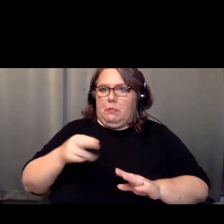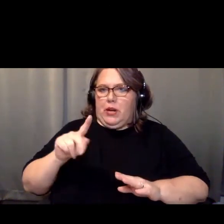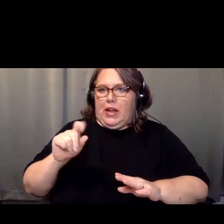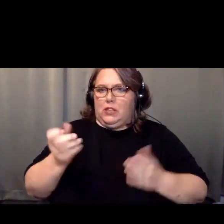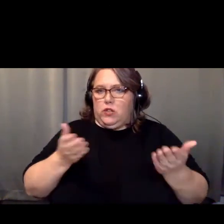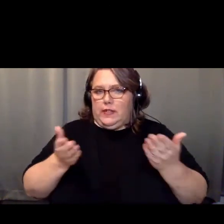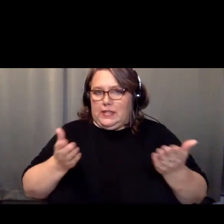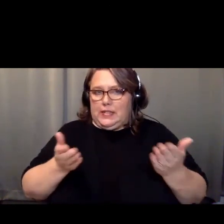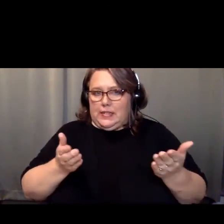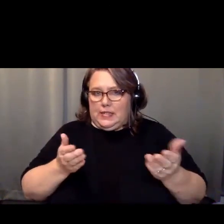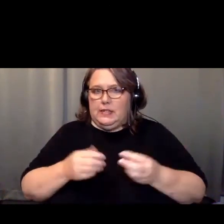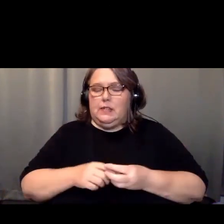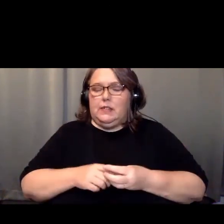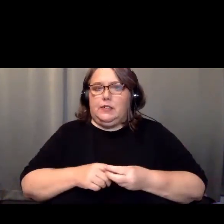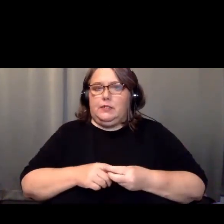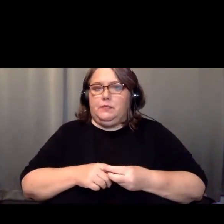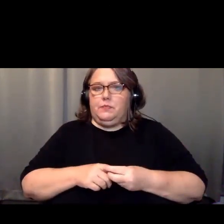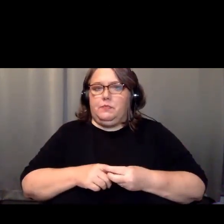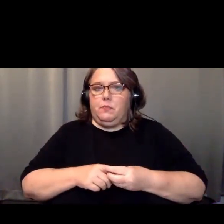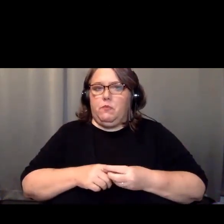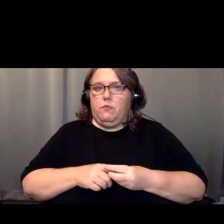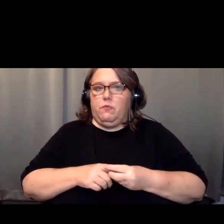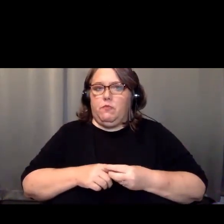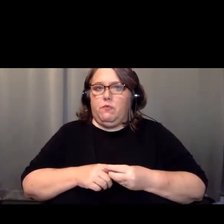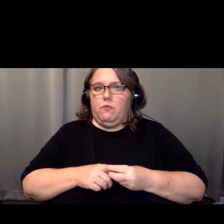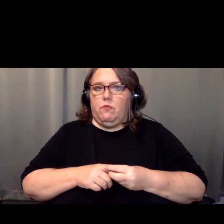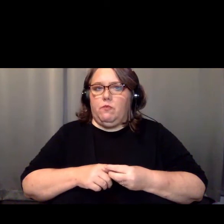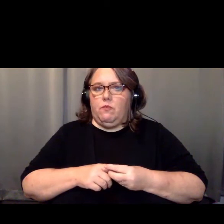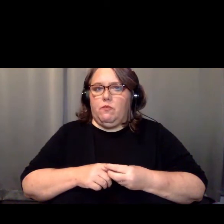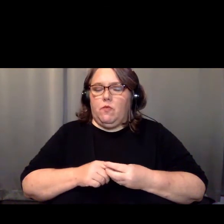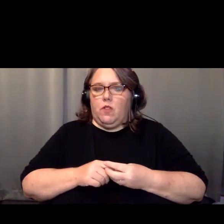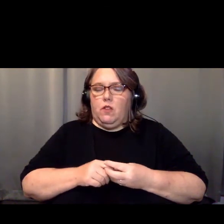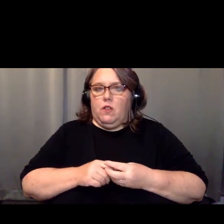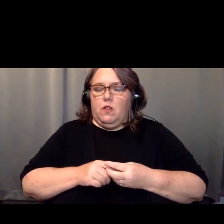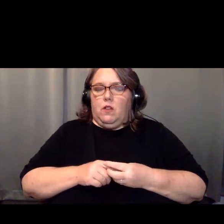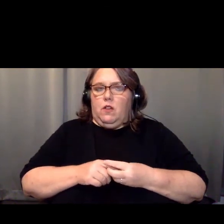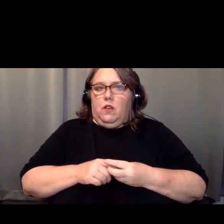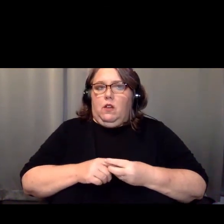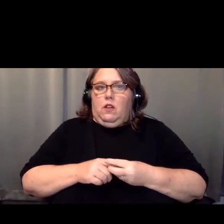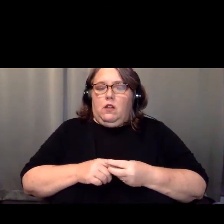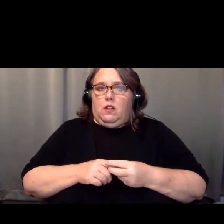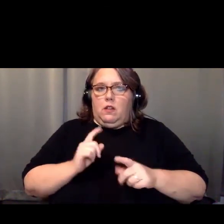but they don't have the program or VR, vocational rehabilitation is not required